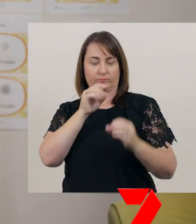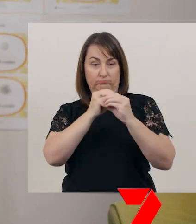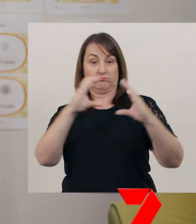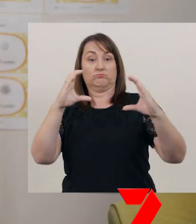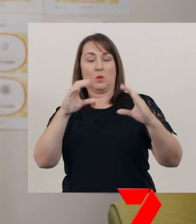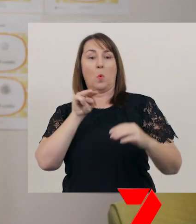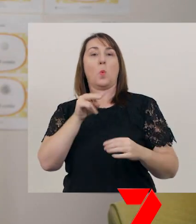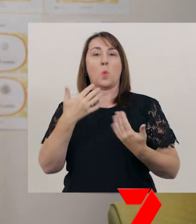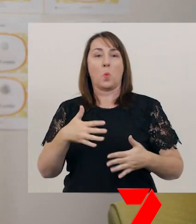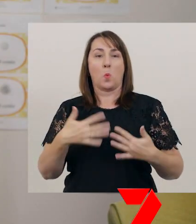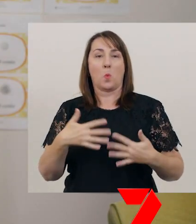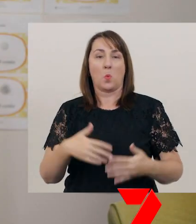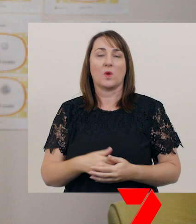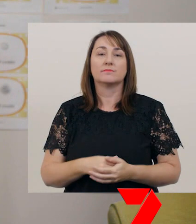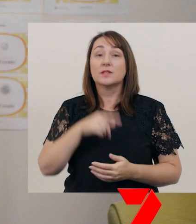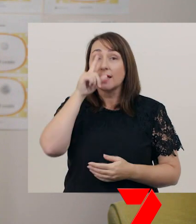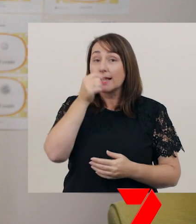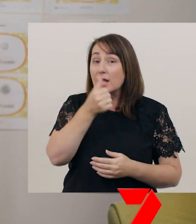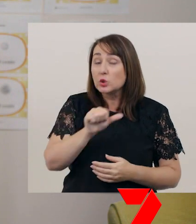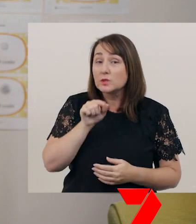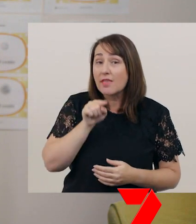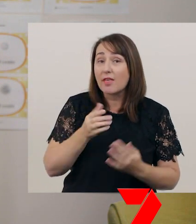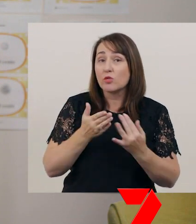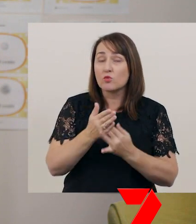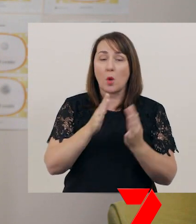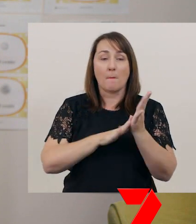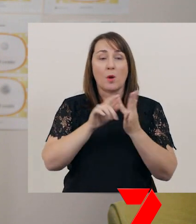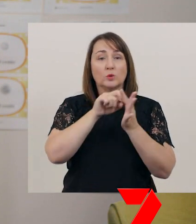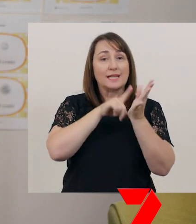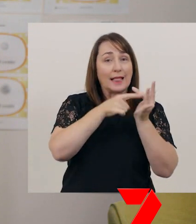through language features such as modality, repetition, and exaggeration.